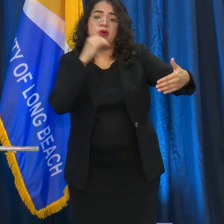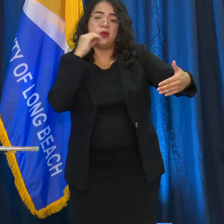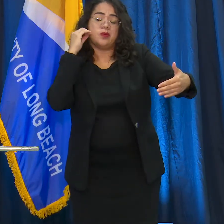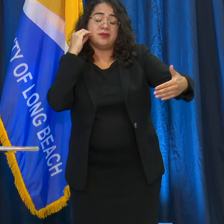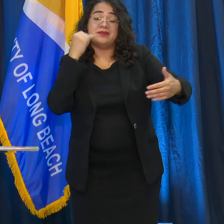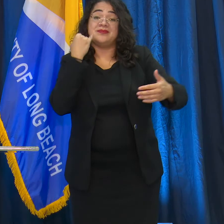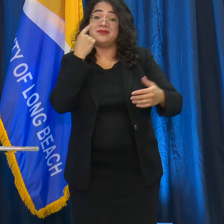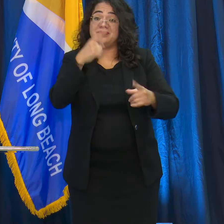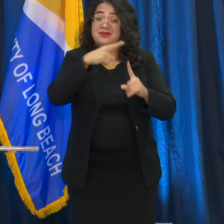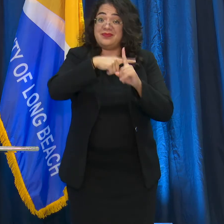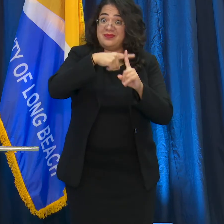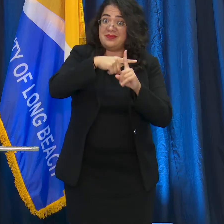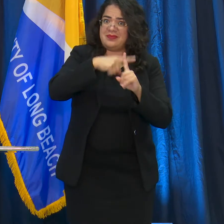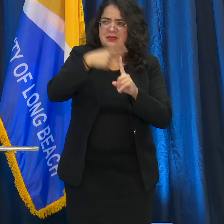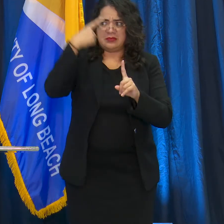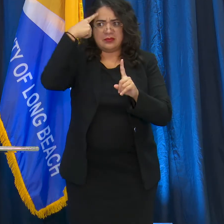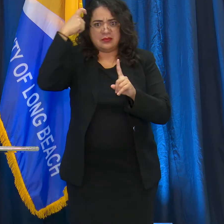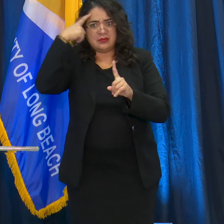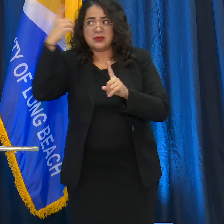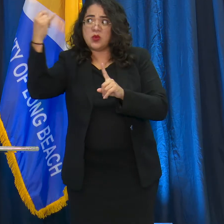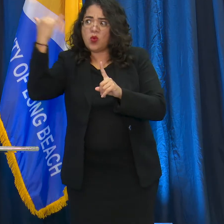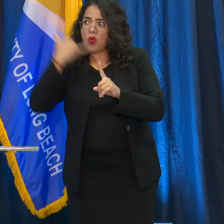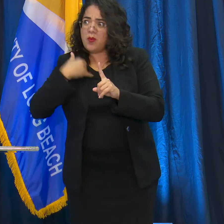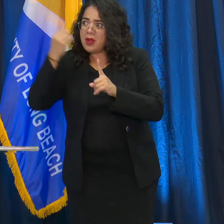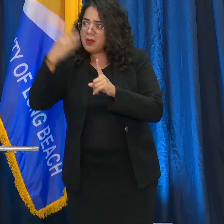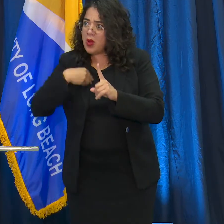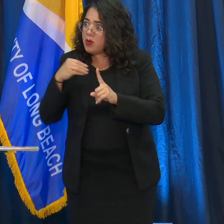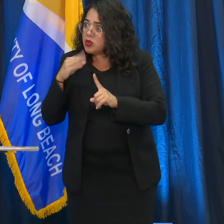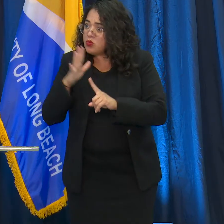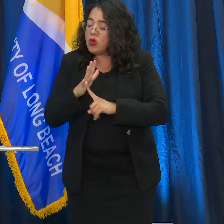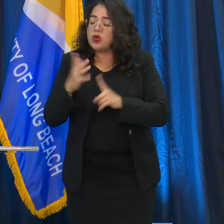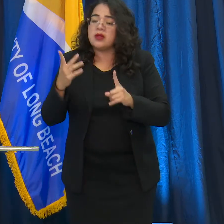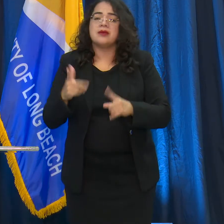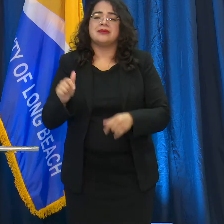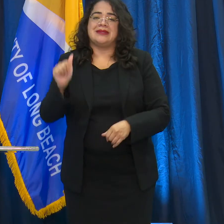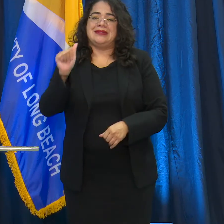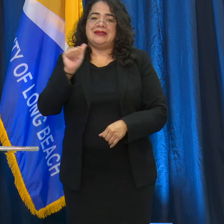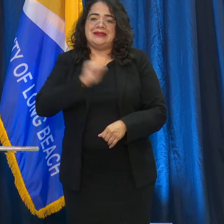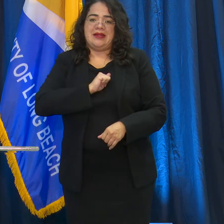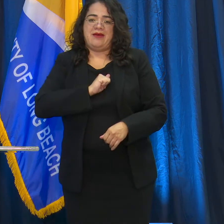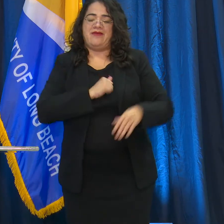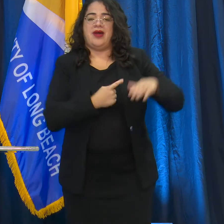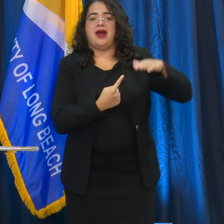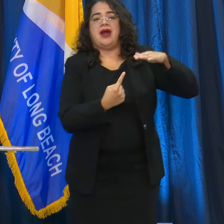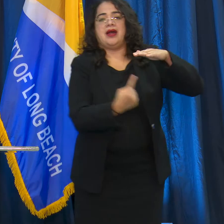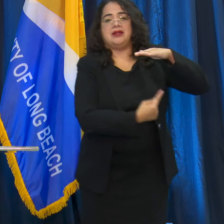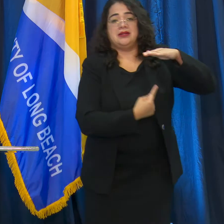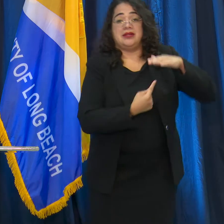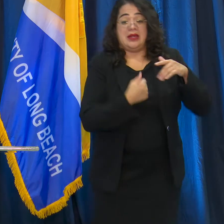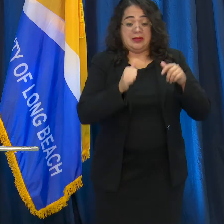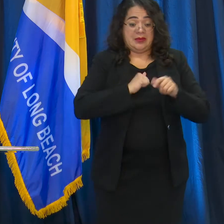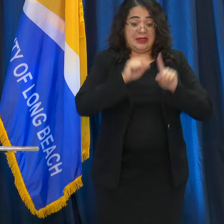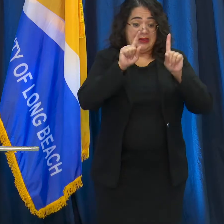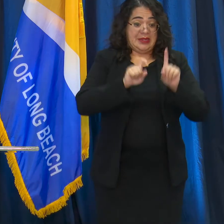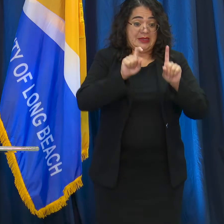are presumed positive, or have been exposed. Our self-isolation order requires the individuals who have tested positive or presumed positive to